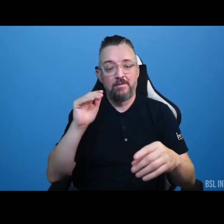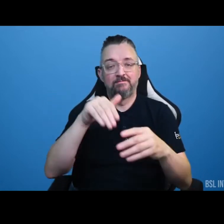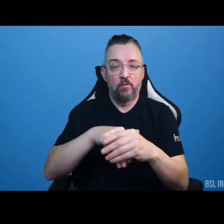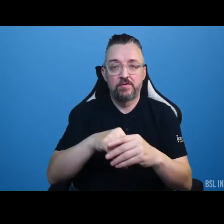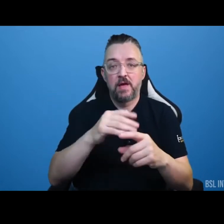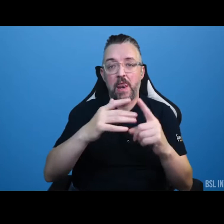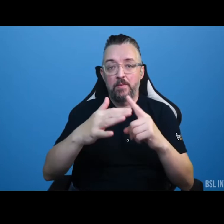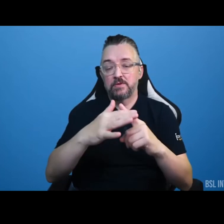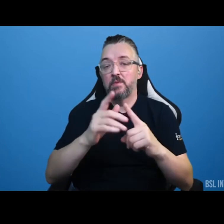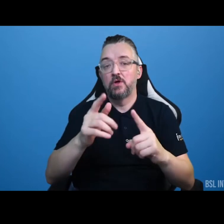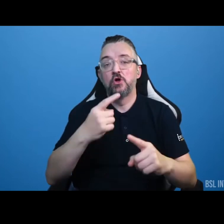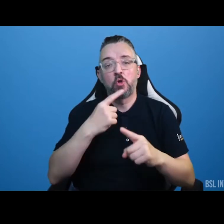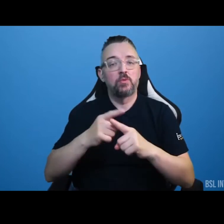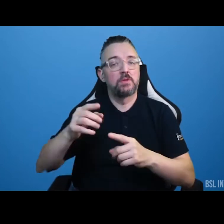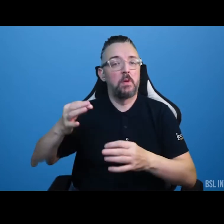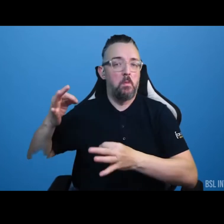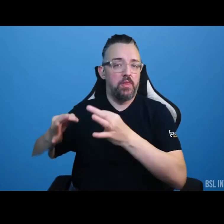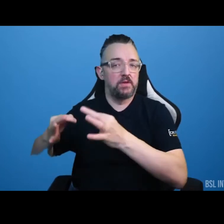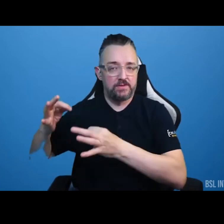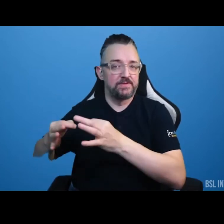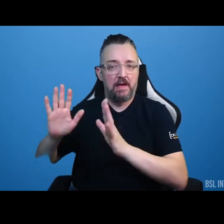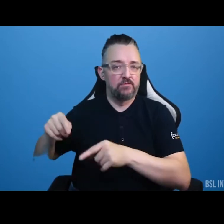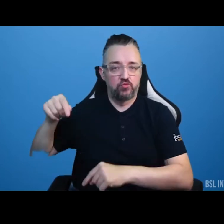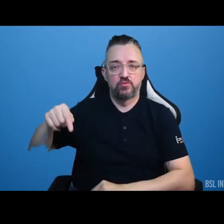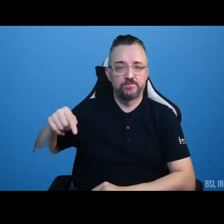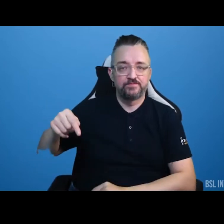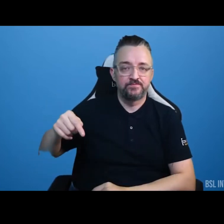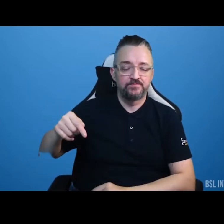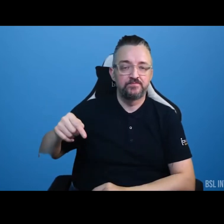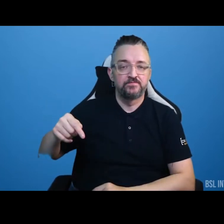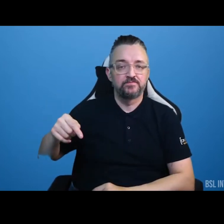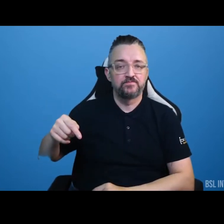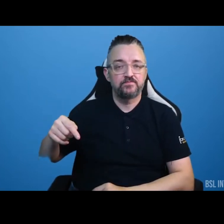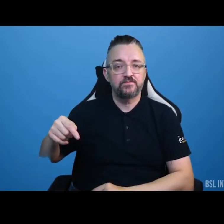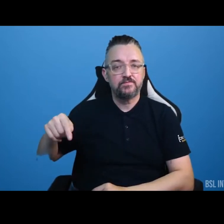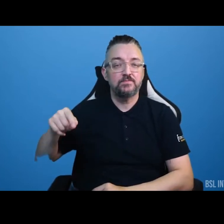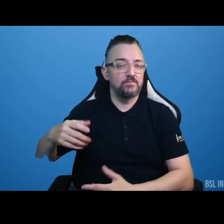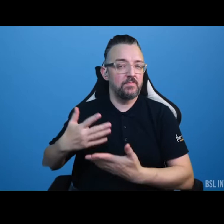talking about the political sphere. So that's, I think, the greatest source of frustration amongst the young people